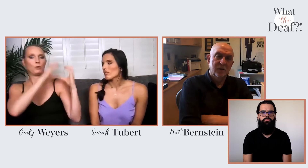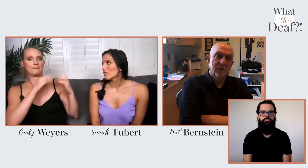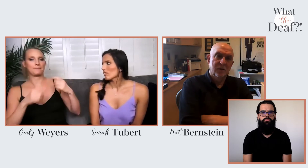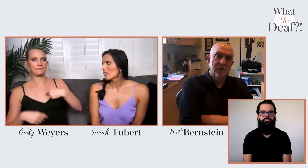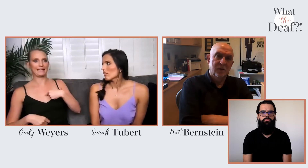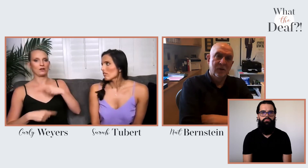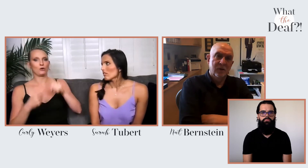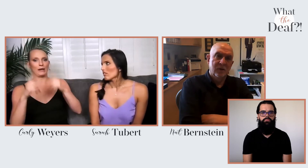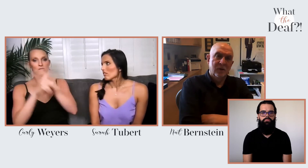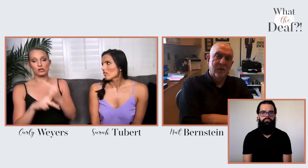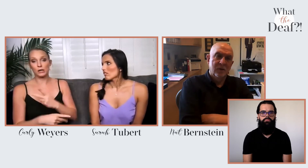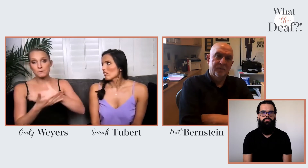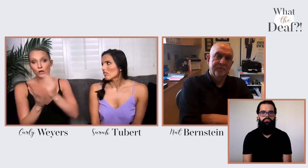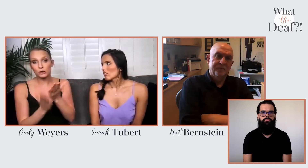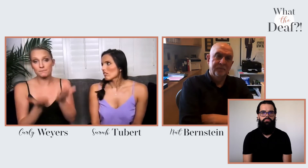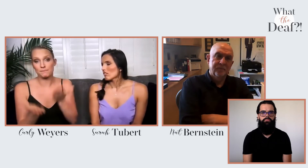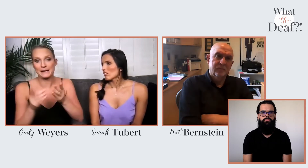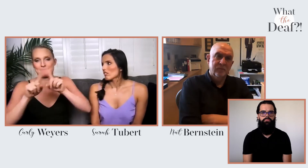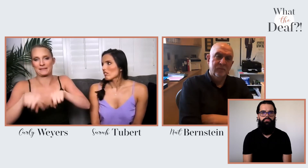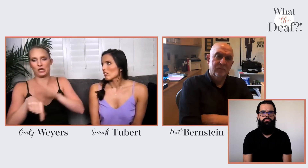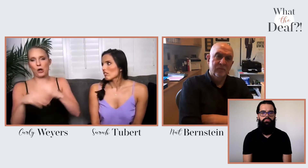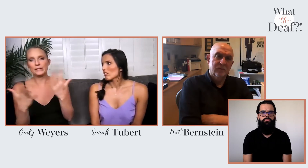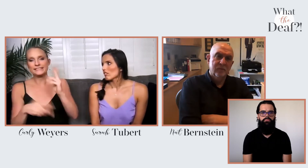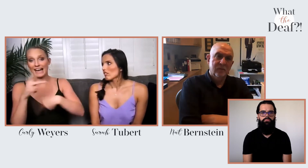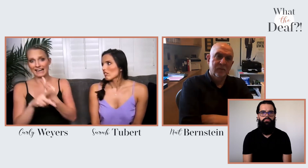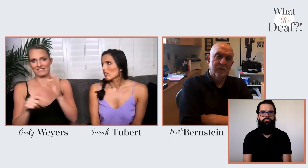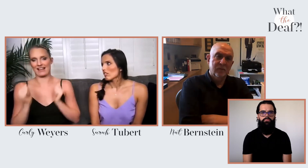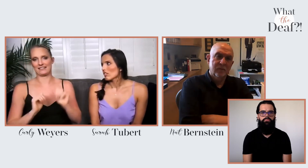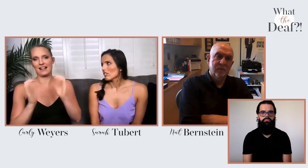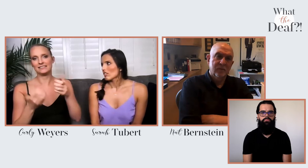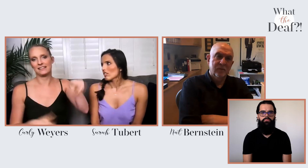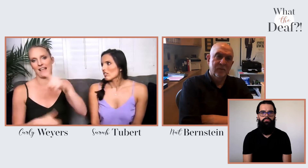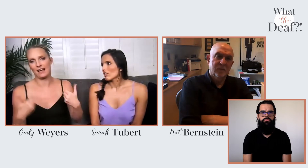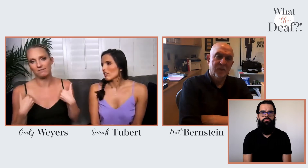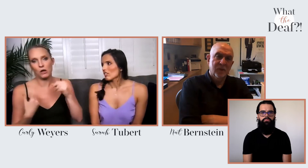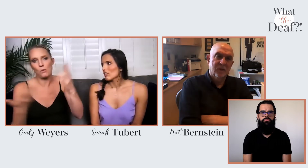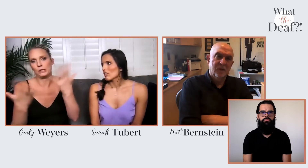and they'll put the burden on me to figure out the budget. It depends on what kind of acting classes they have